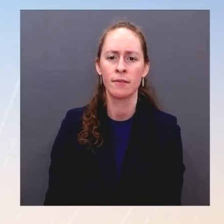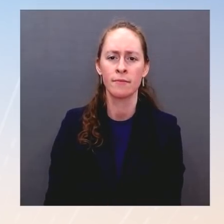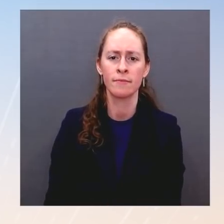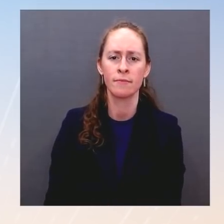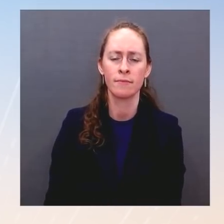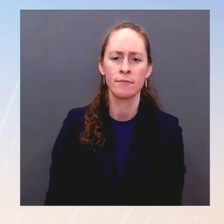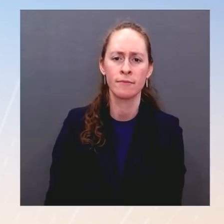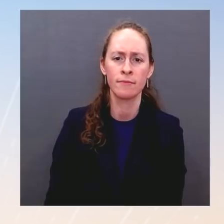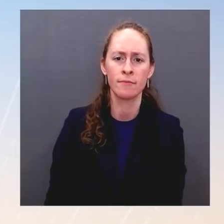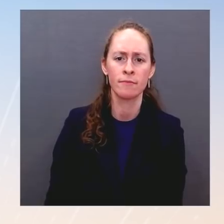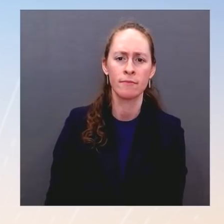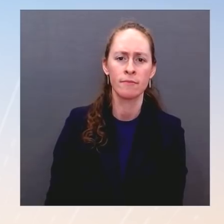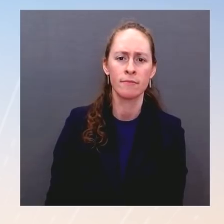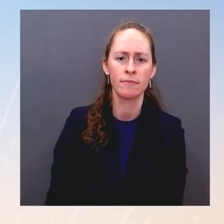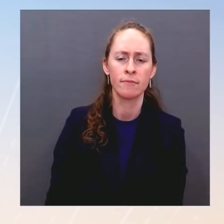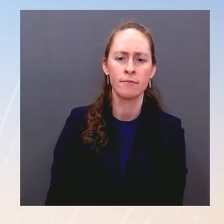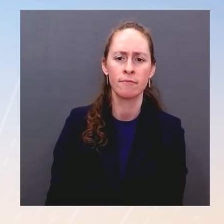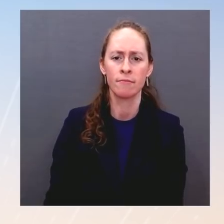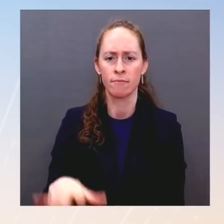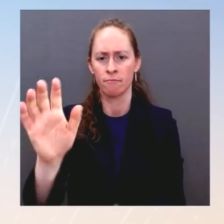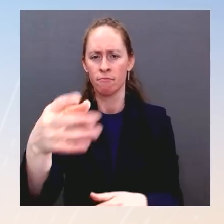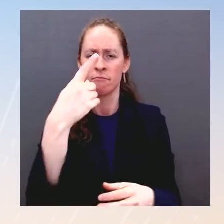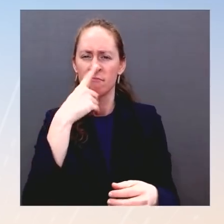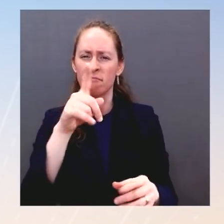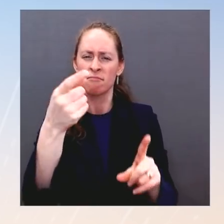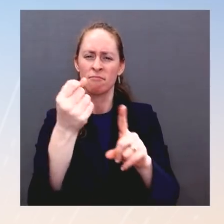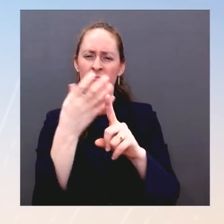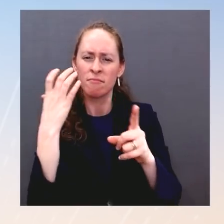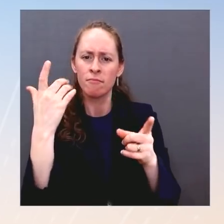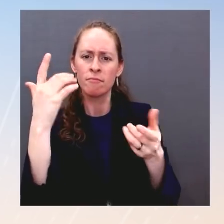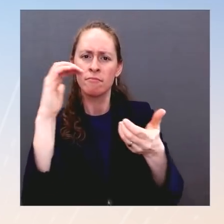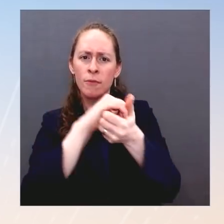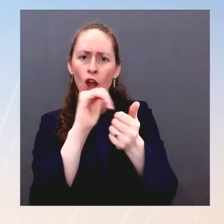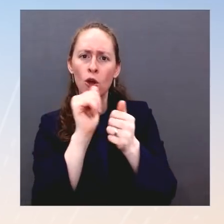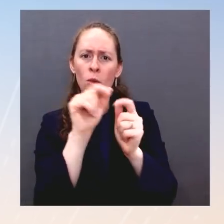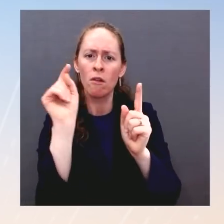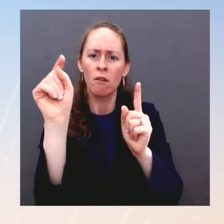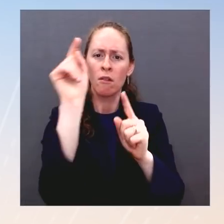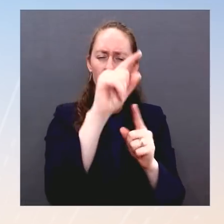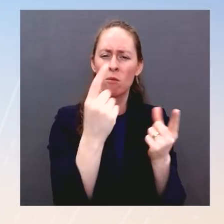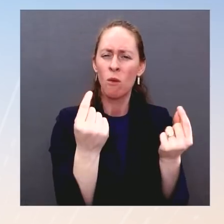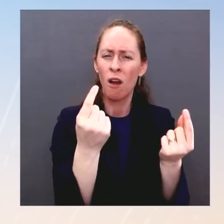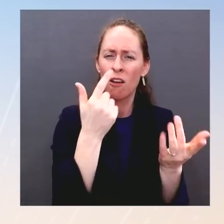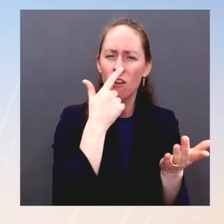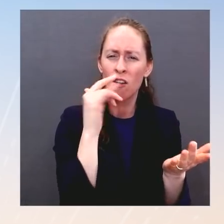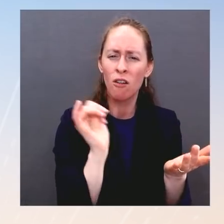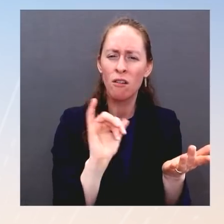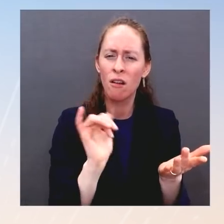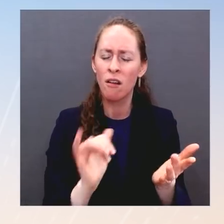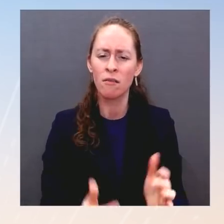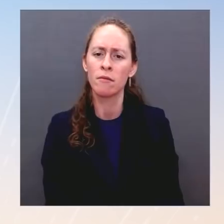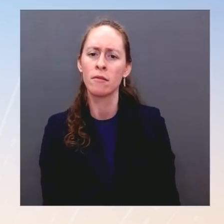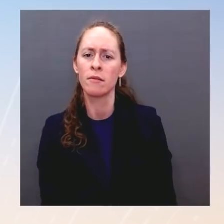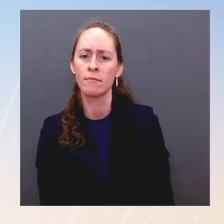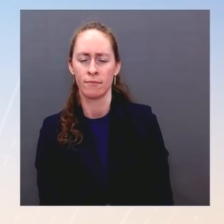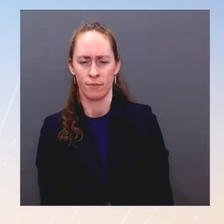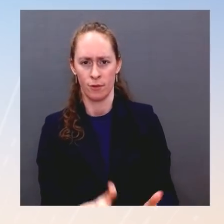ASEAN members who are pretty ambivalent and cautious about condemning the Russian invasion? Ms. Psaki: I would say some were,